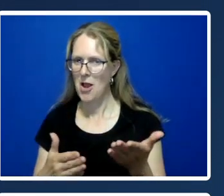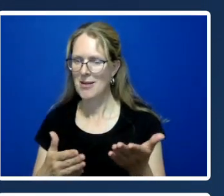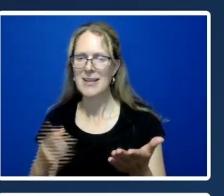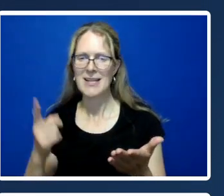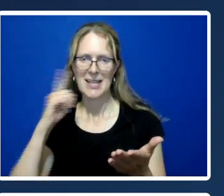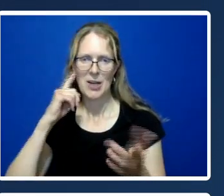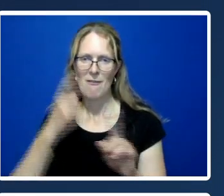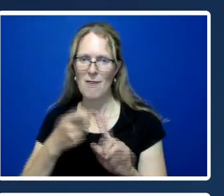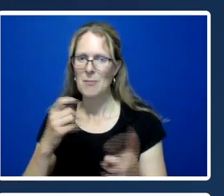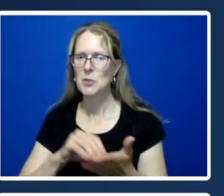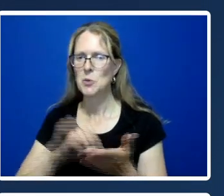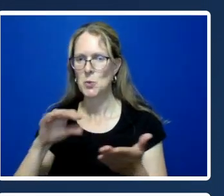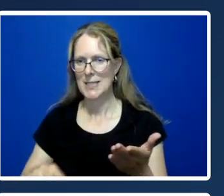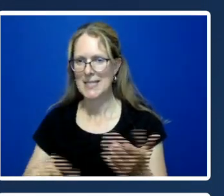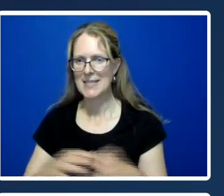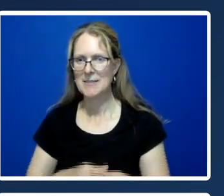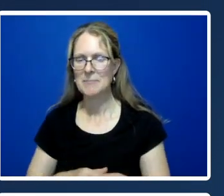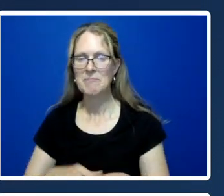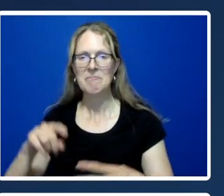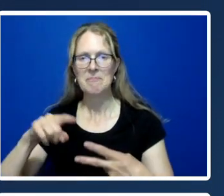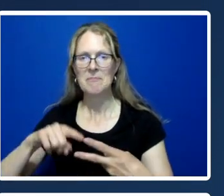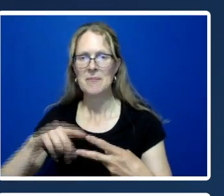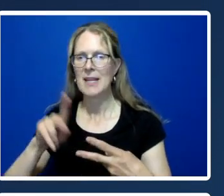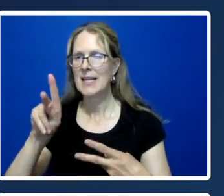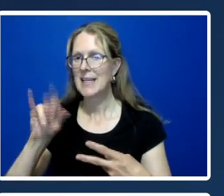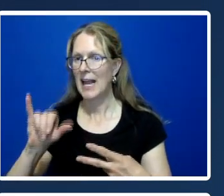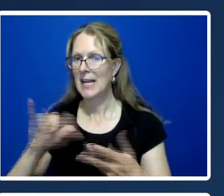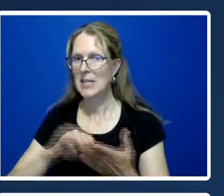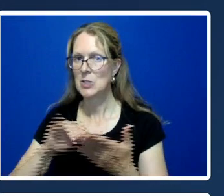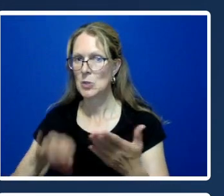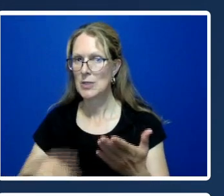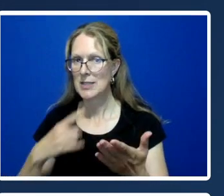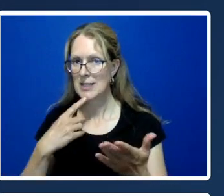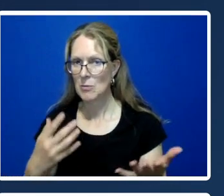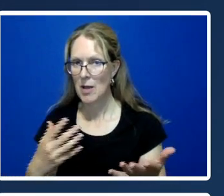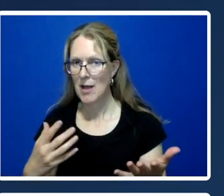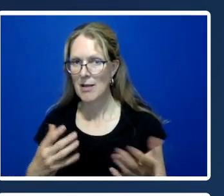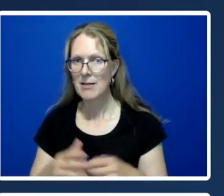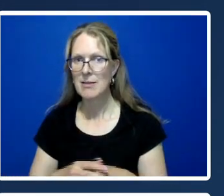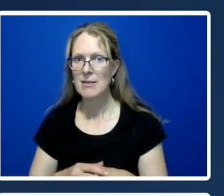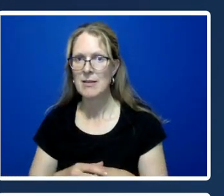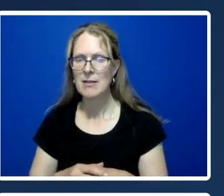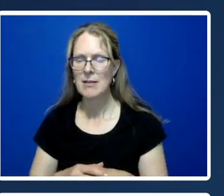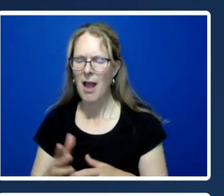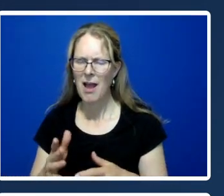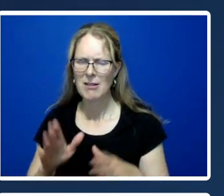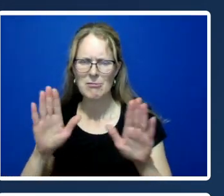Kentucky said "It was so great for kids to have a voice. Because you never know just how good their